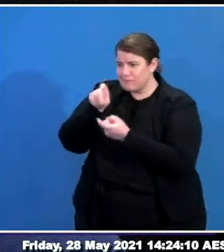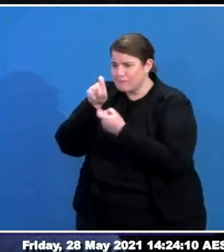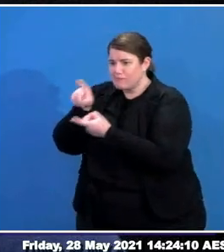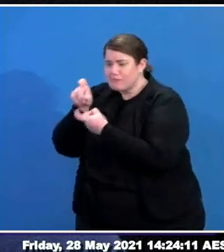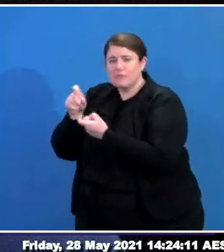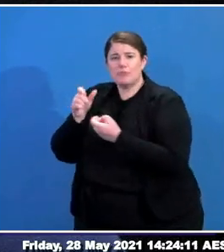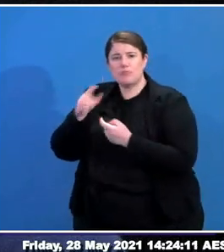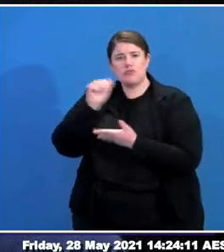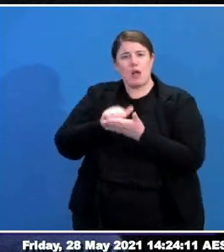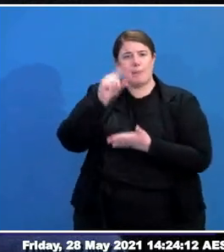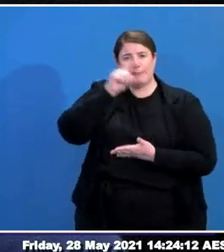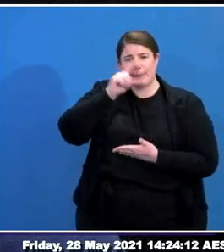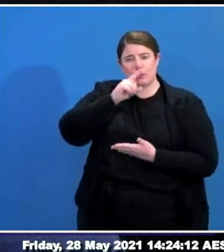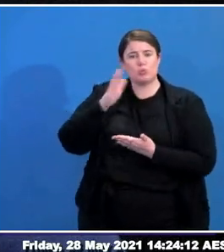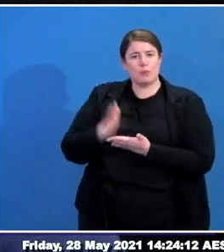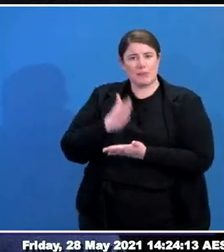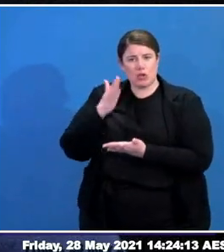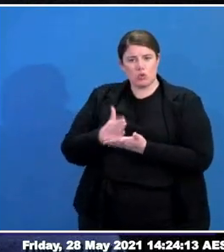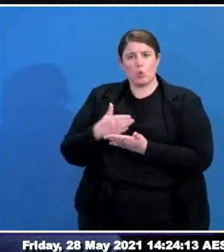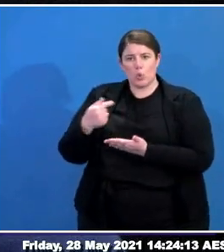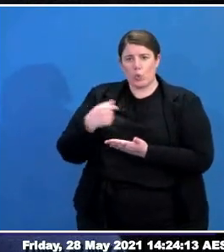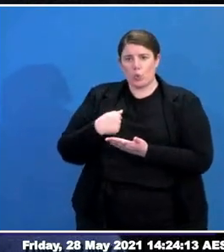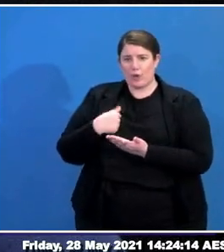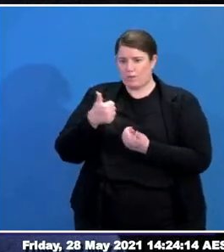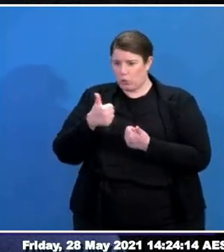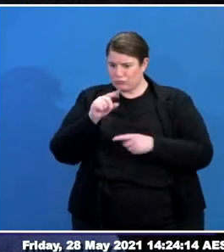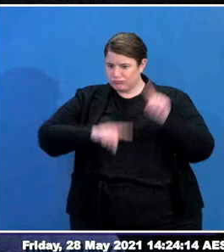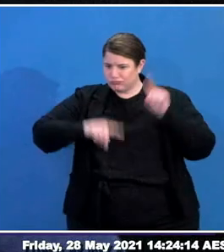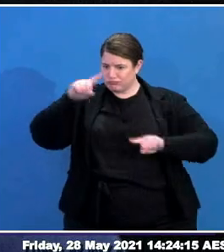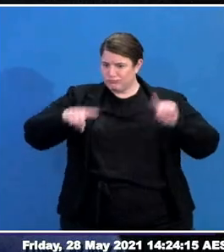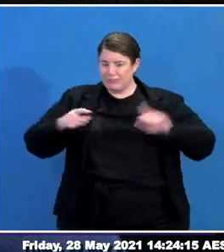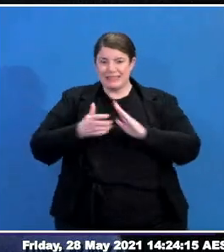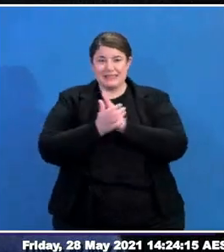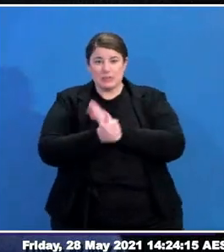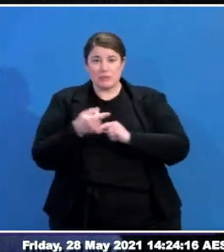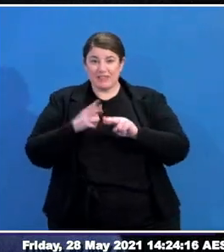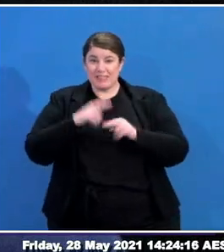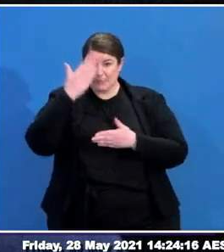that we are building a mix of skills and experience, not just in the disability